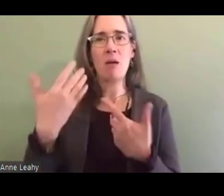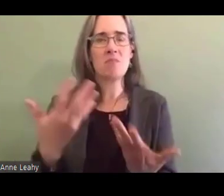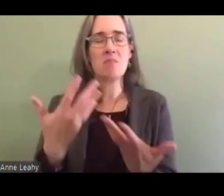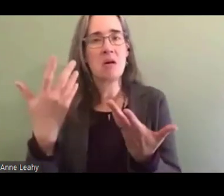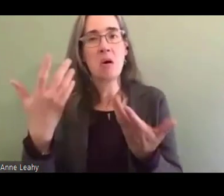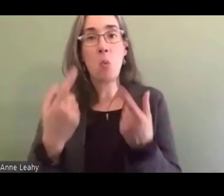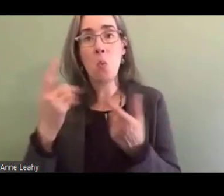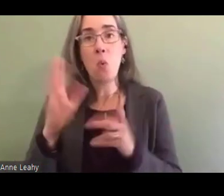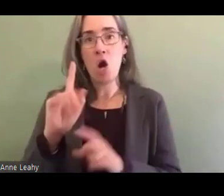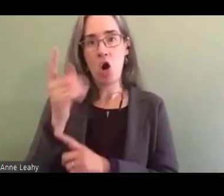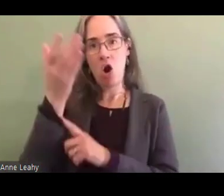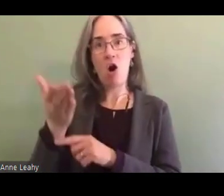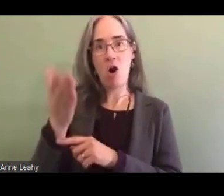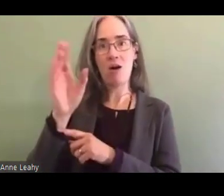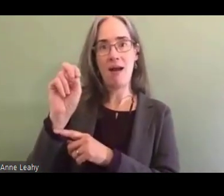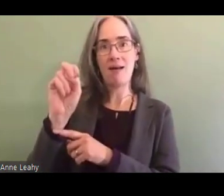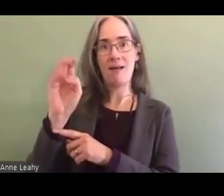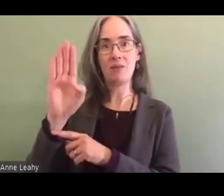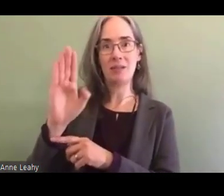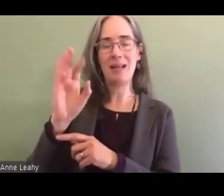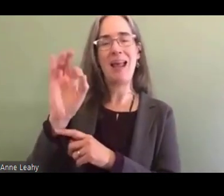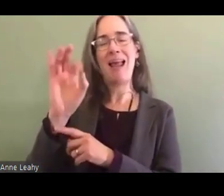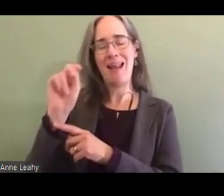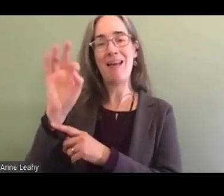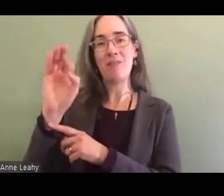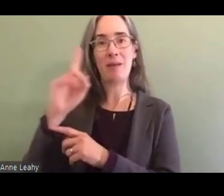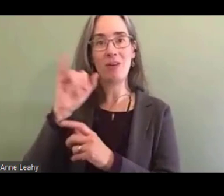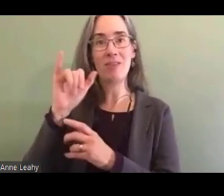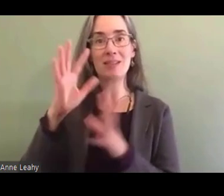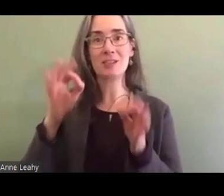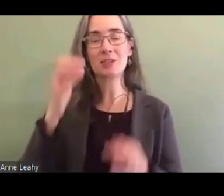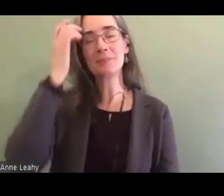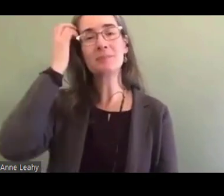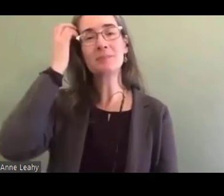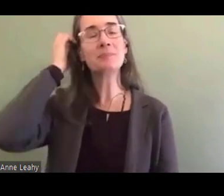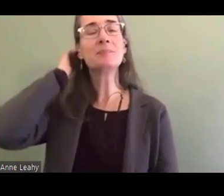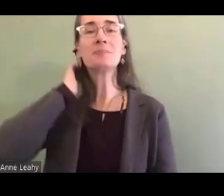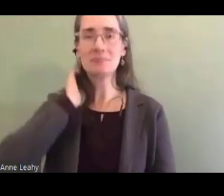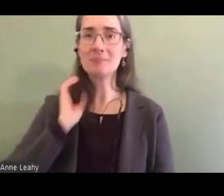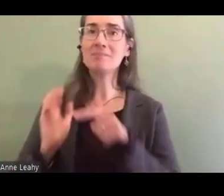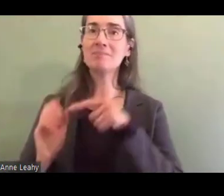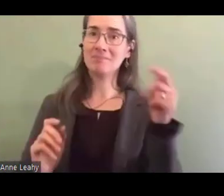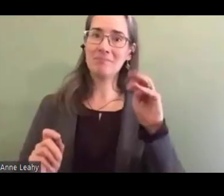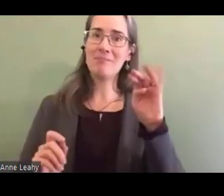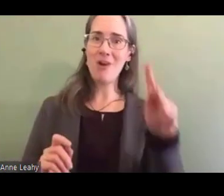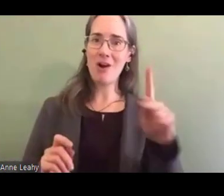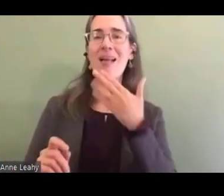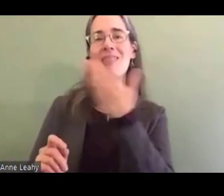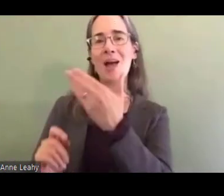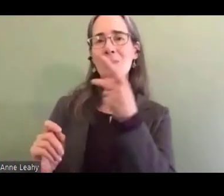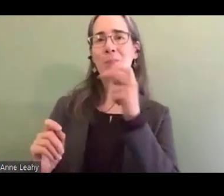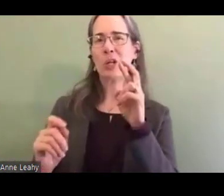Where are you and NFB at today on the issue? Mark Riccobono, NFB: Thank you Peter. I will make it really simple.